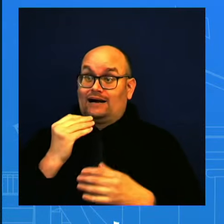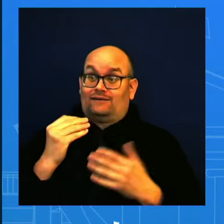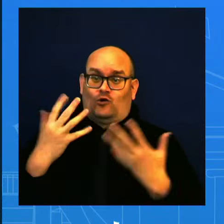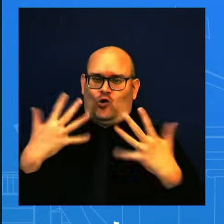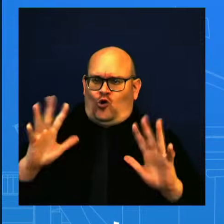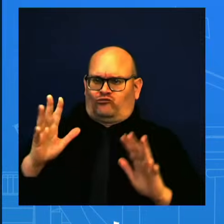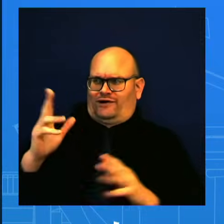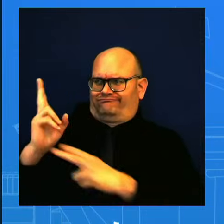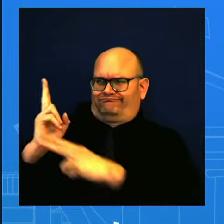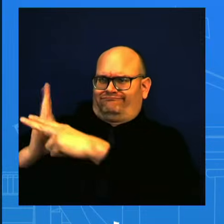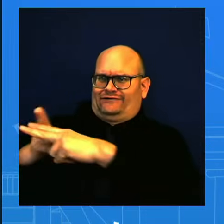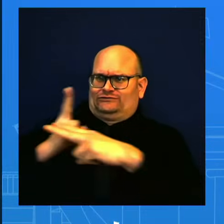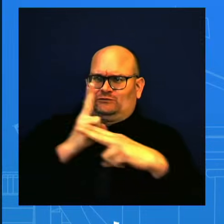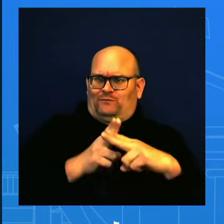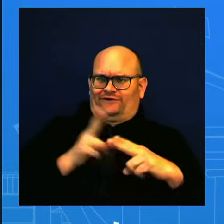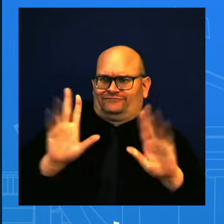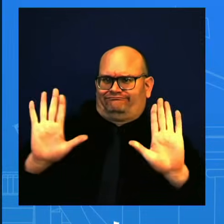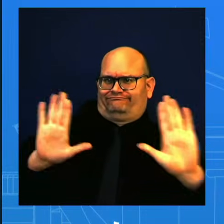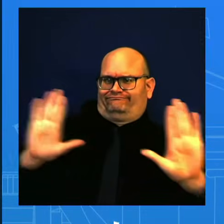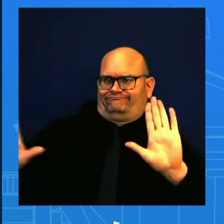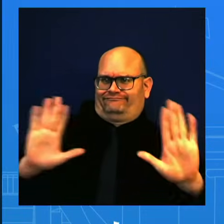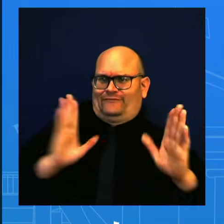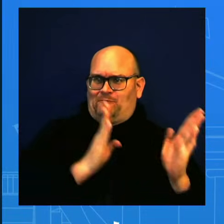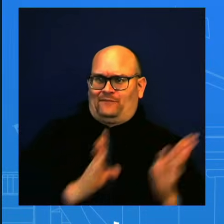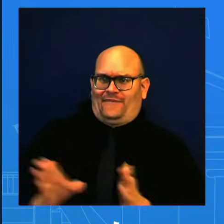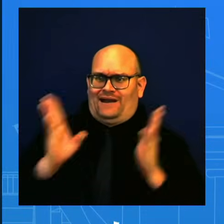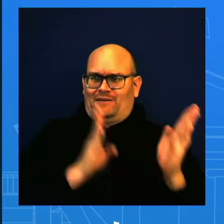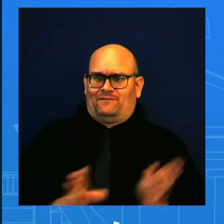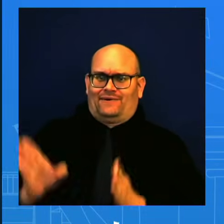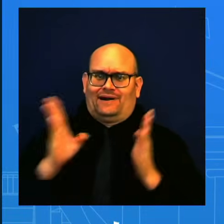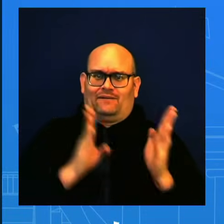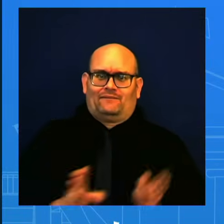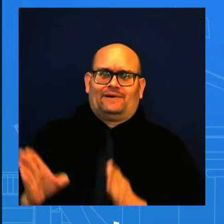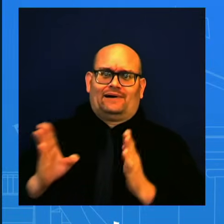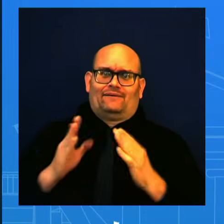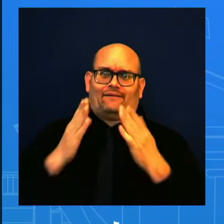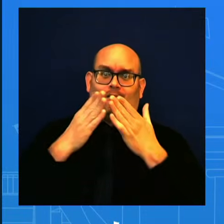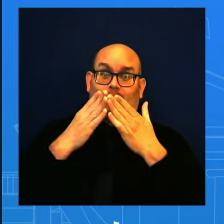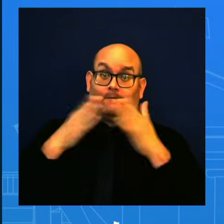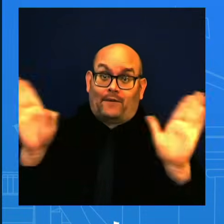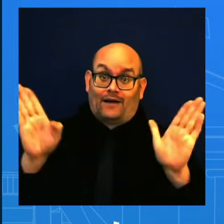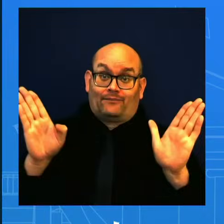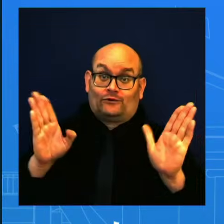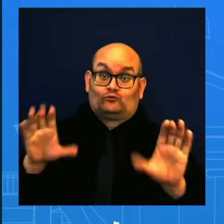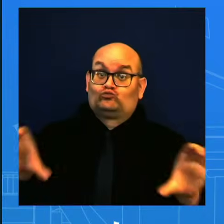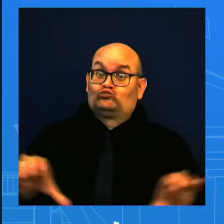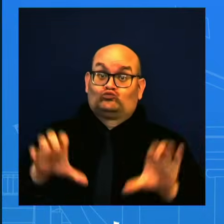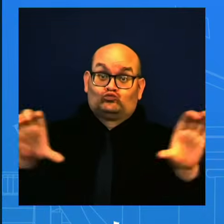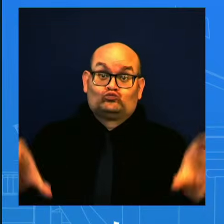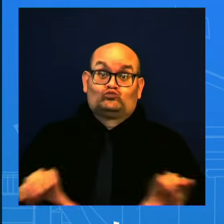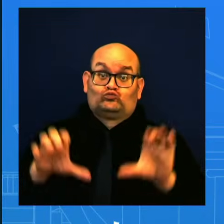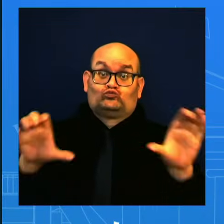and I want to be really clear, because this is a DOJ -- it's an ongoing law enforcement DOJ indictment, so I'm going to be really mindful.